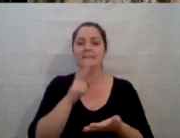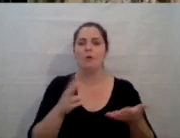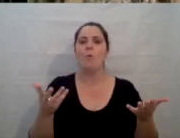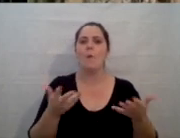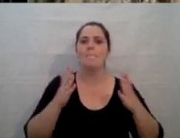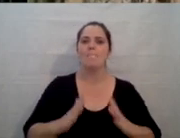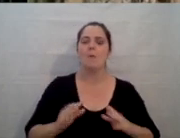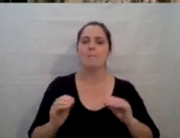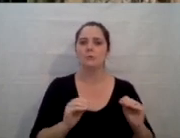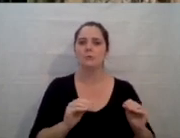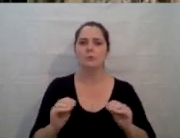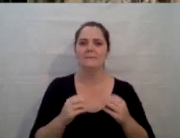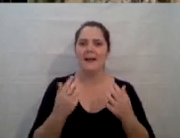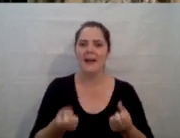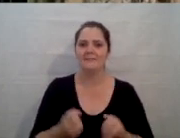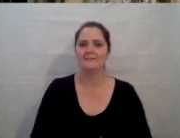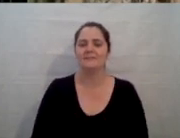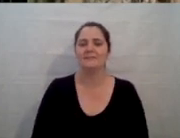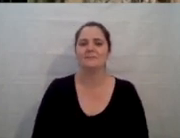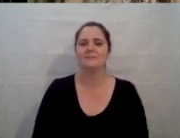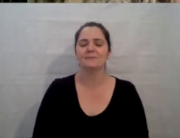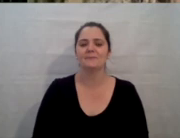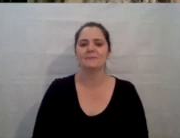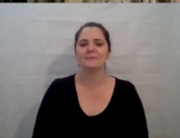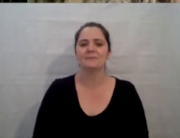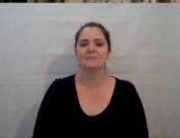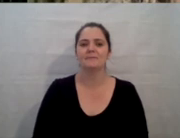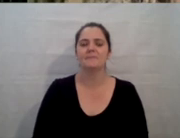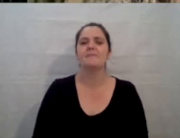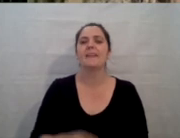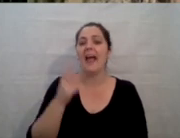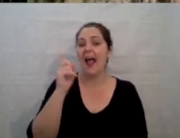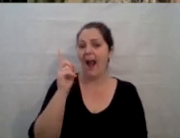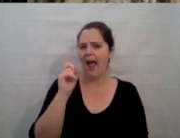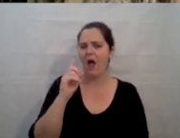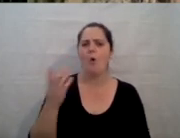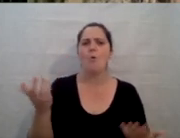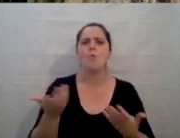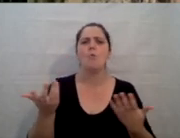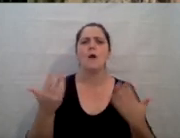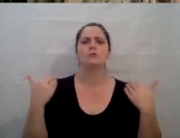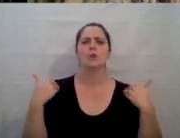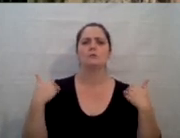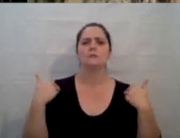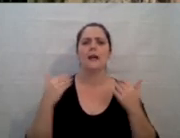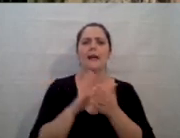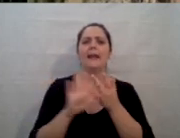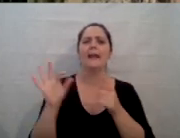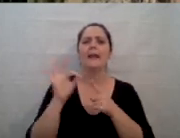Then the second thing that you want to start to bring in is that tilt. Where's that tilt of the of the shoulder? Where's that tilt of the hips?